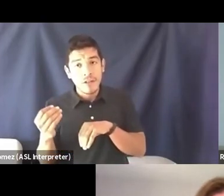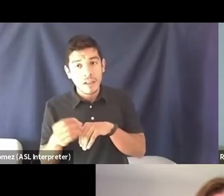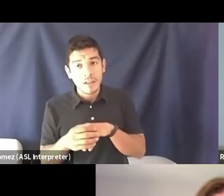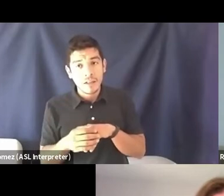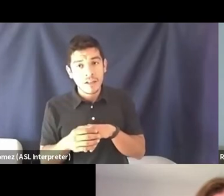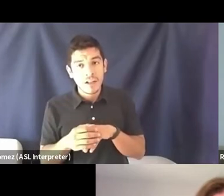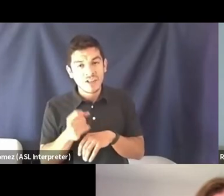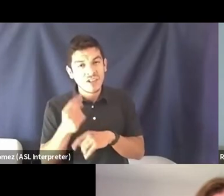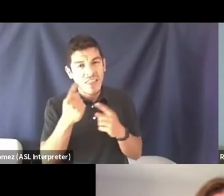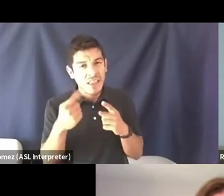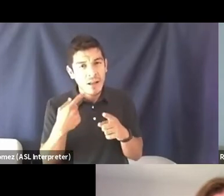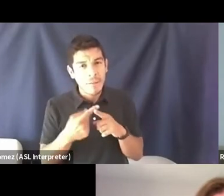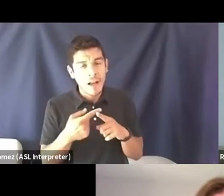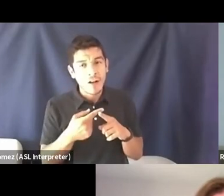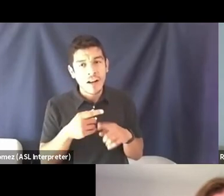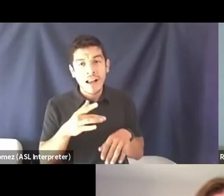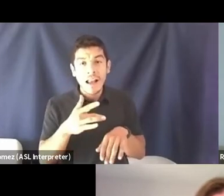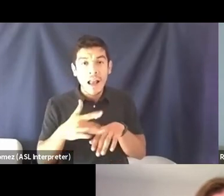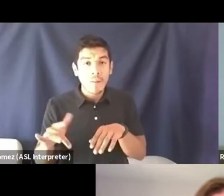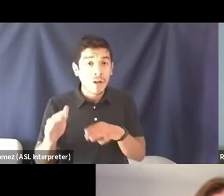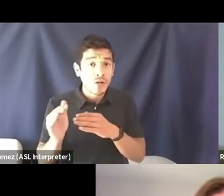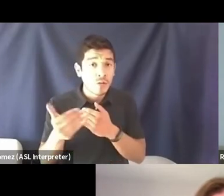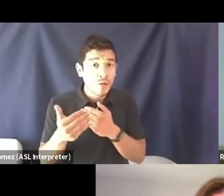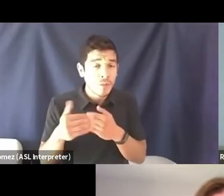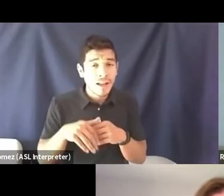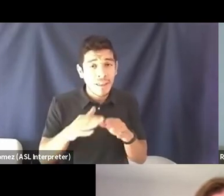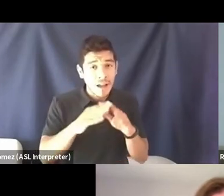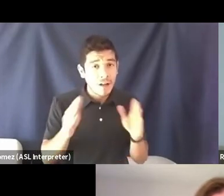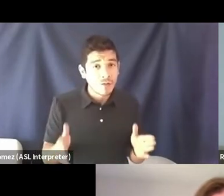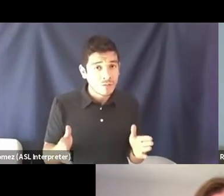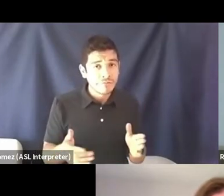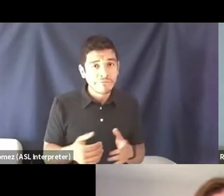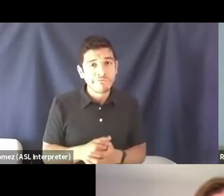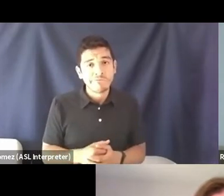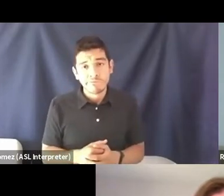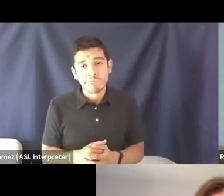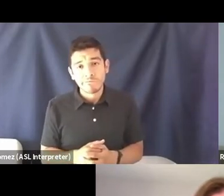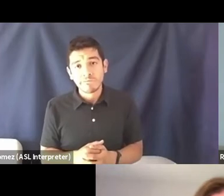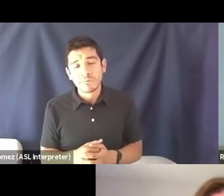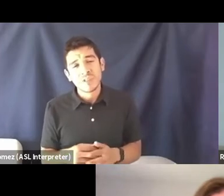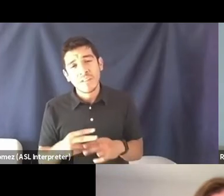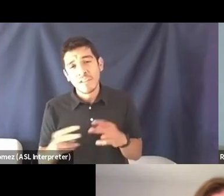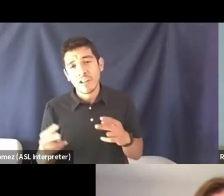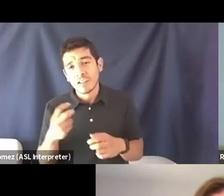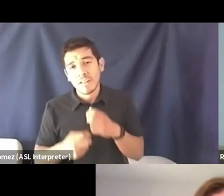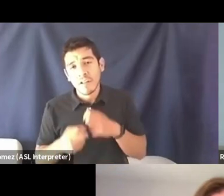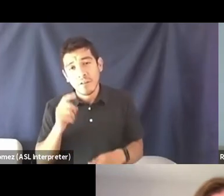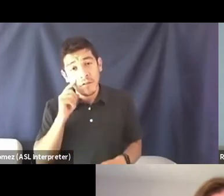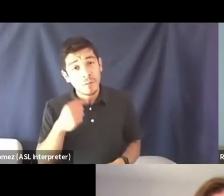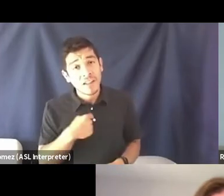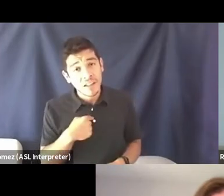just thinking about empty room in their house. So it was just very difficult to me. And sometimes Yingying's mom,